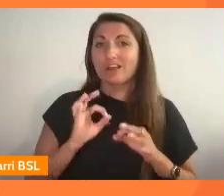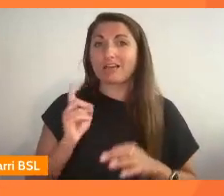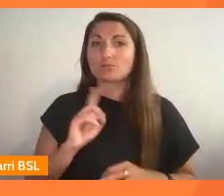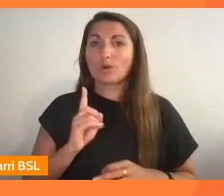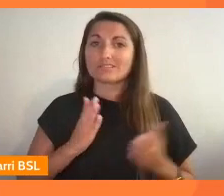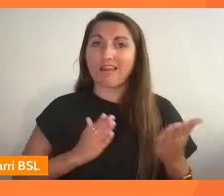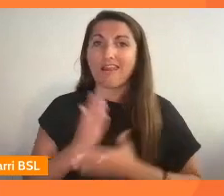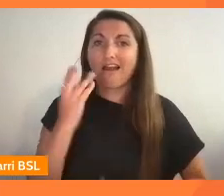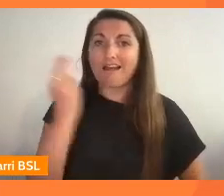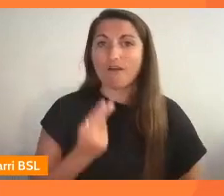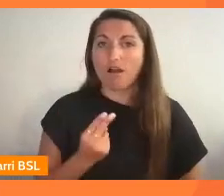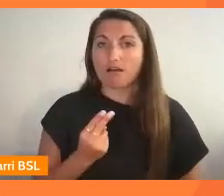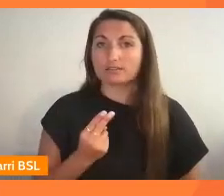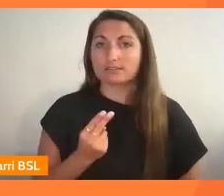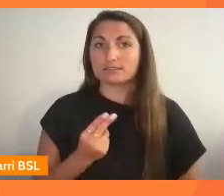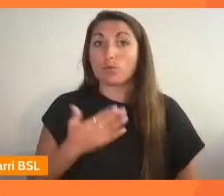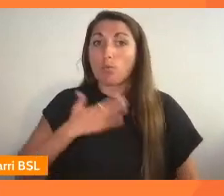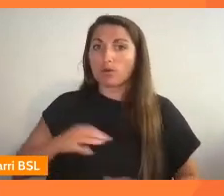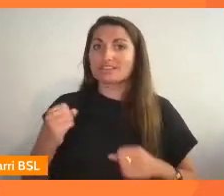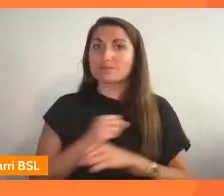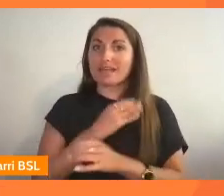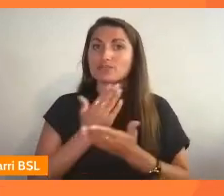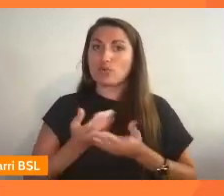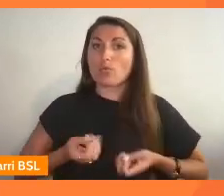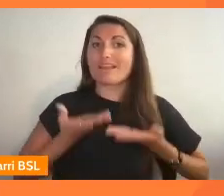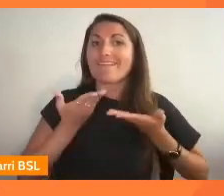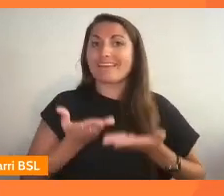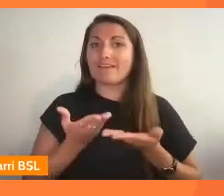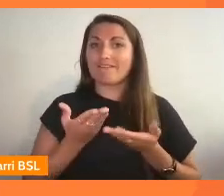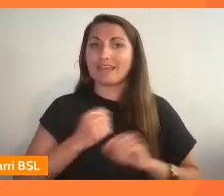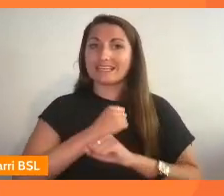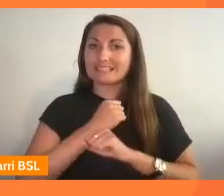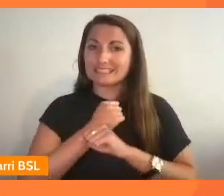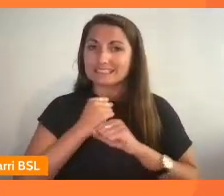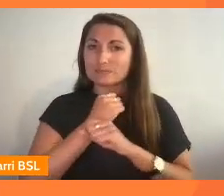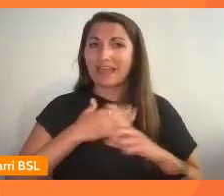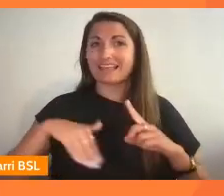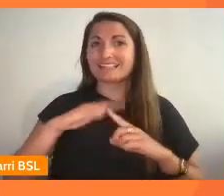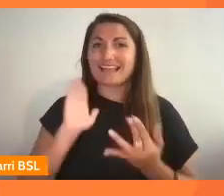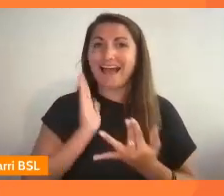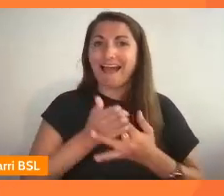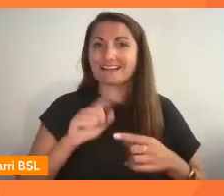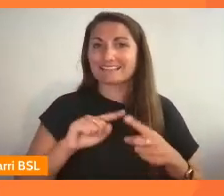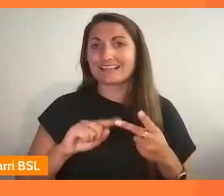that we are giving space, access, resource and opportunity to artists